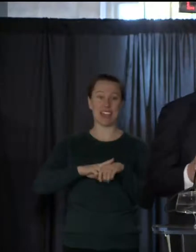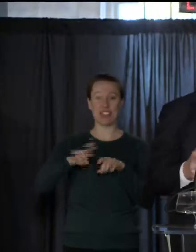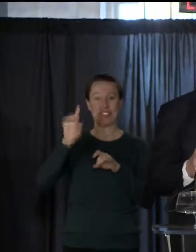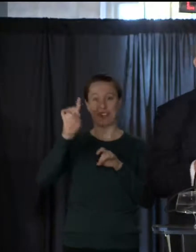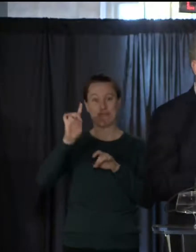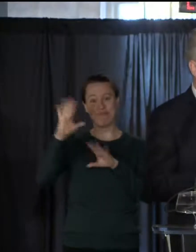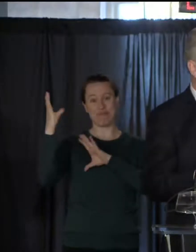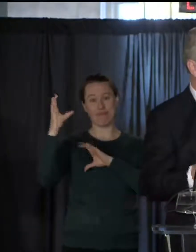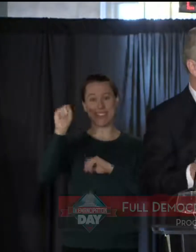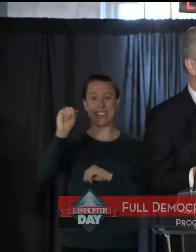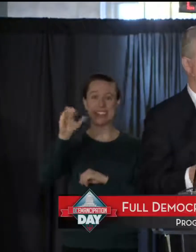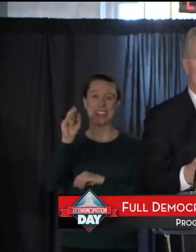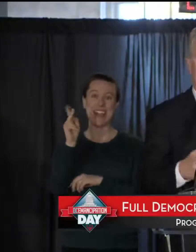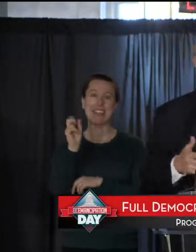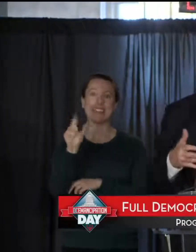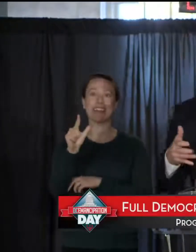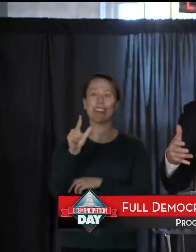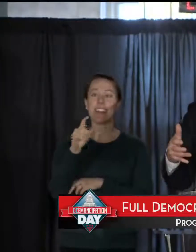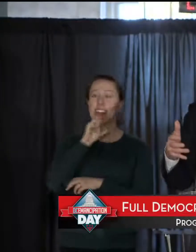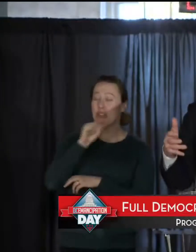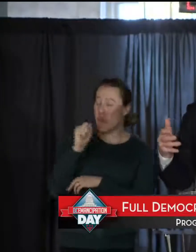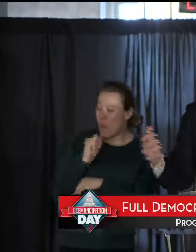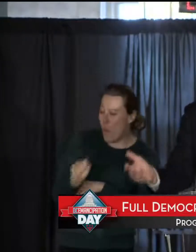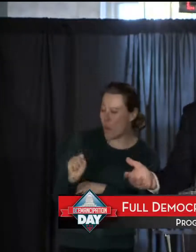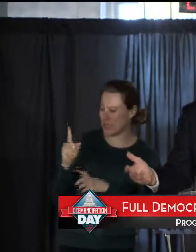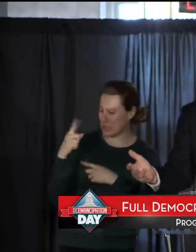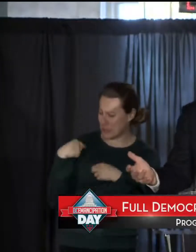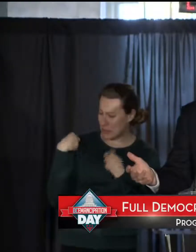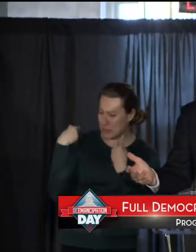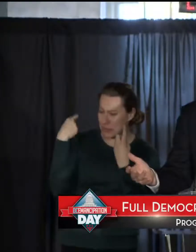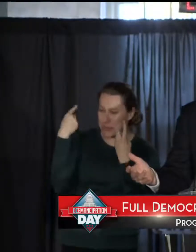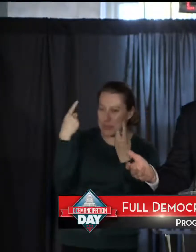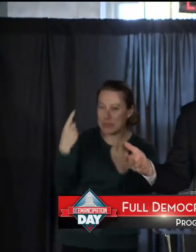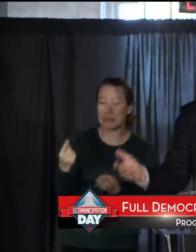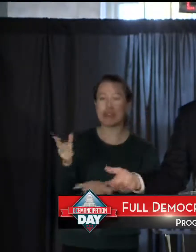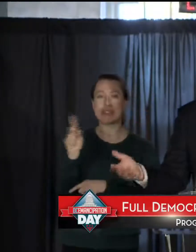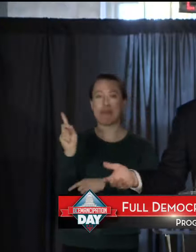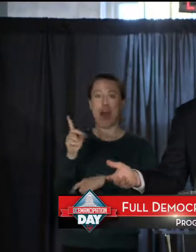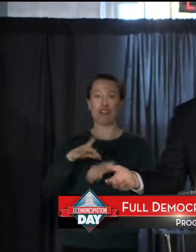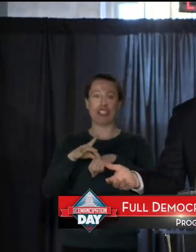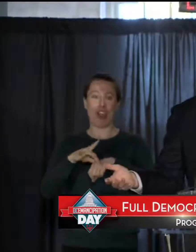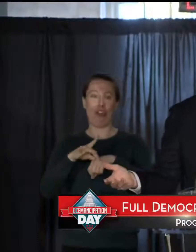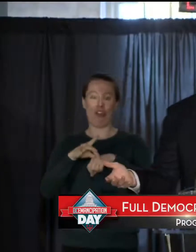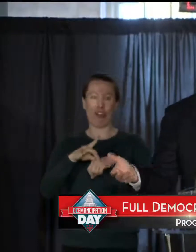THE OLDEST AND GREATEST DEMOCRACY ON EARTH DOES NOT HAVE